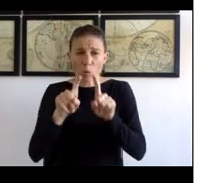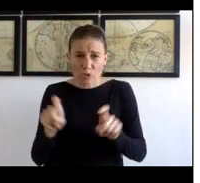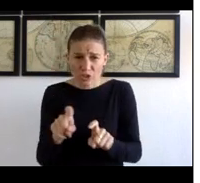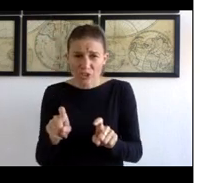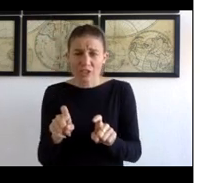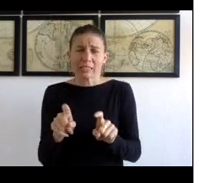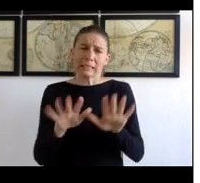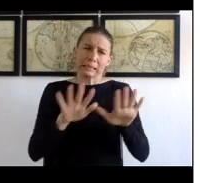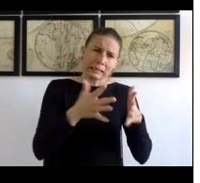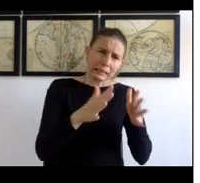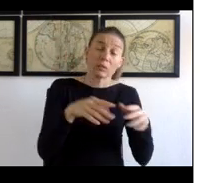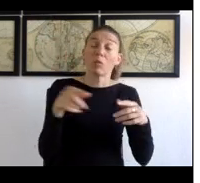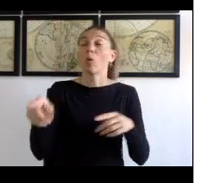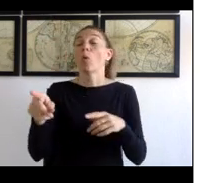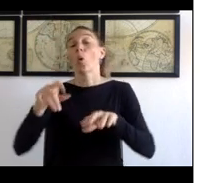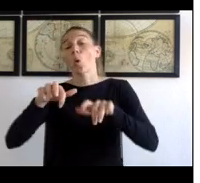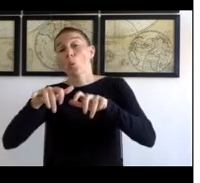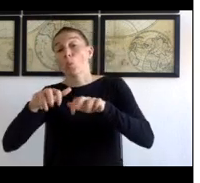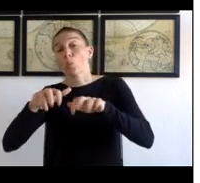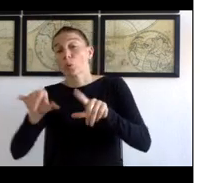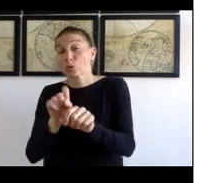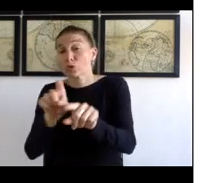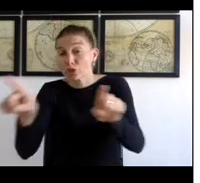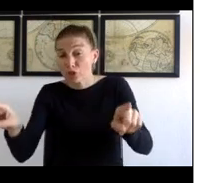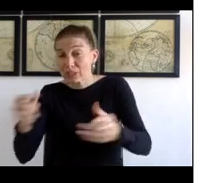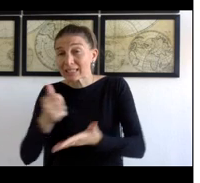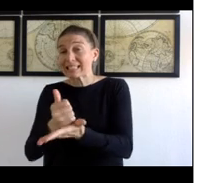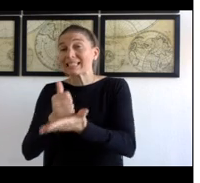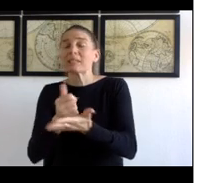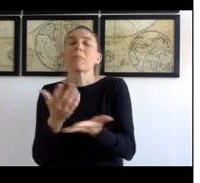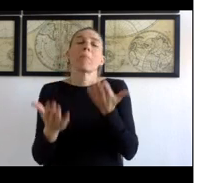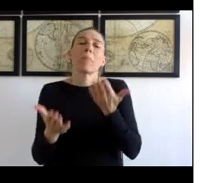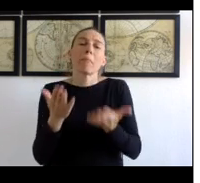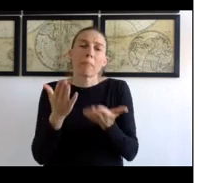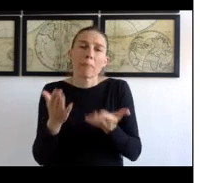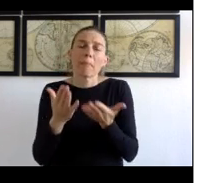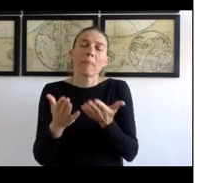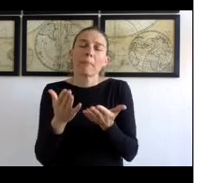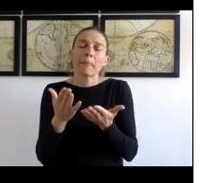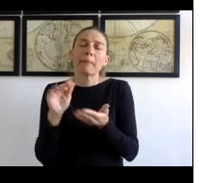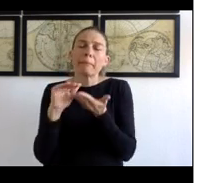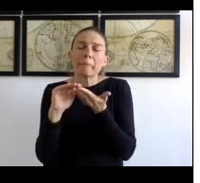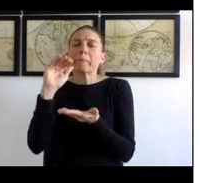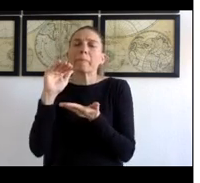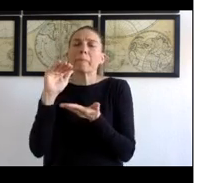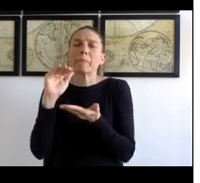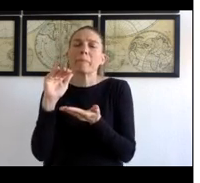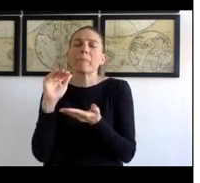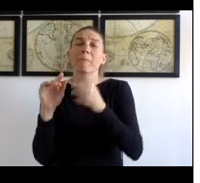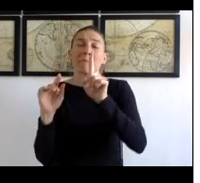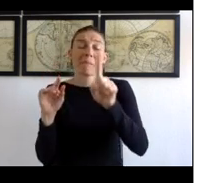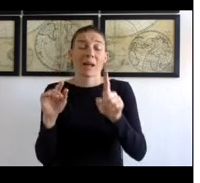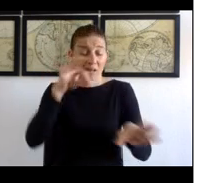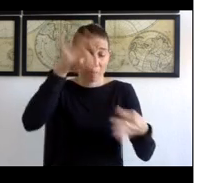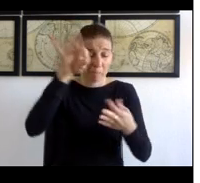or computer assisted questionnaires. Probably it isn't as much of an issue, but in many developing countries